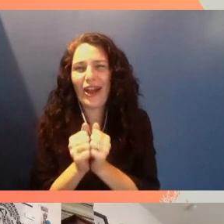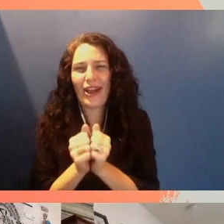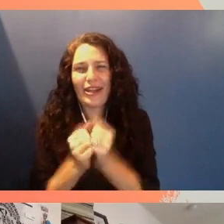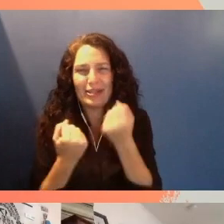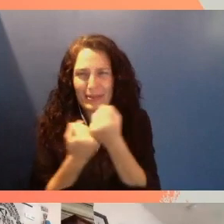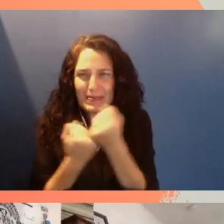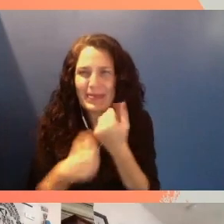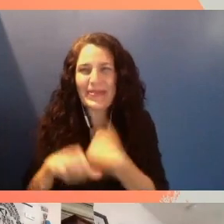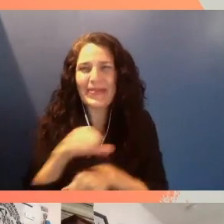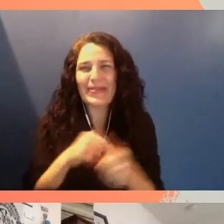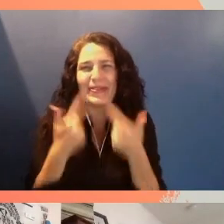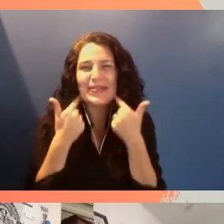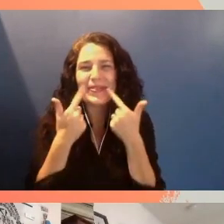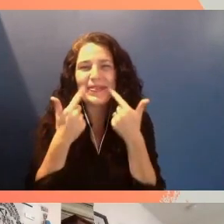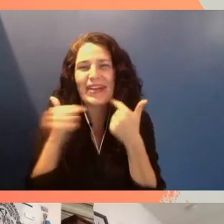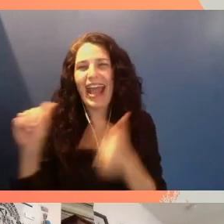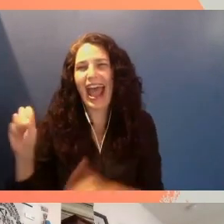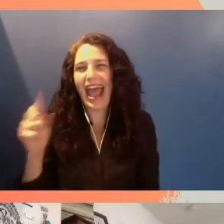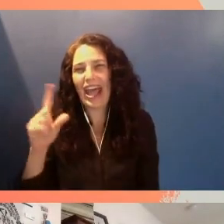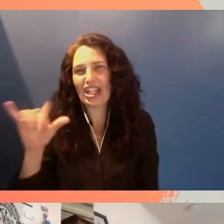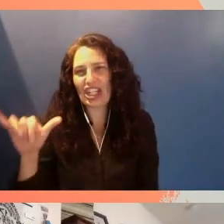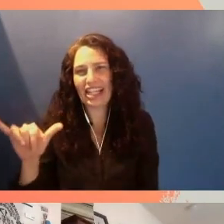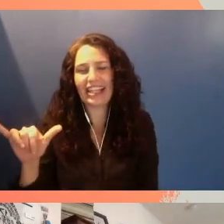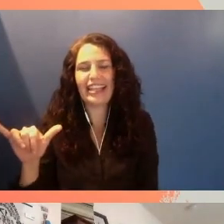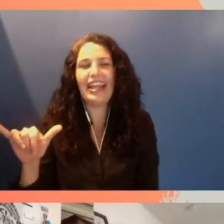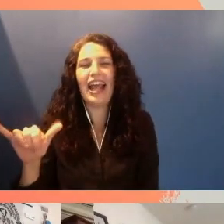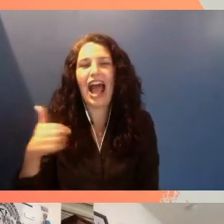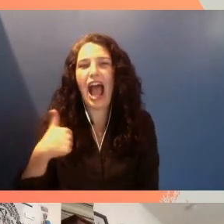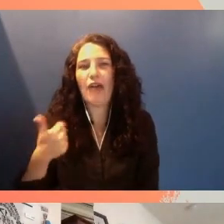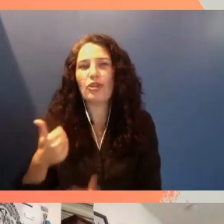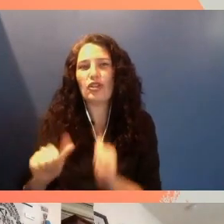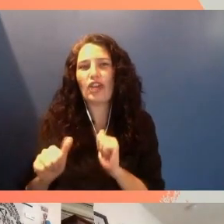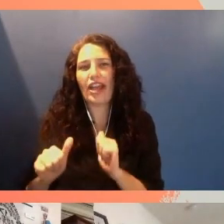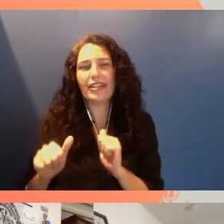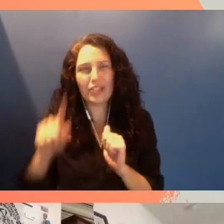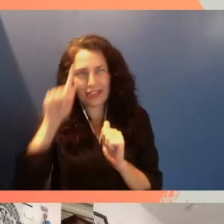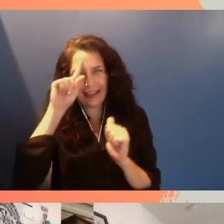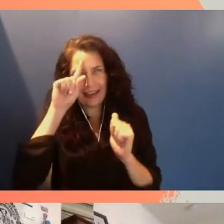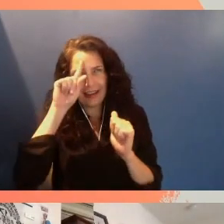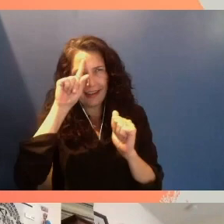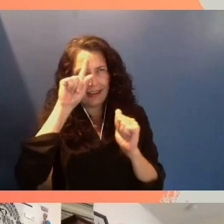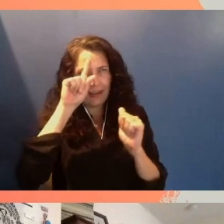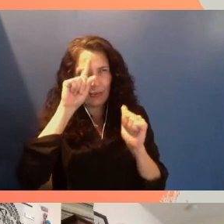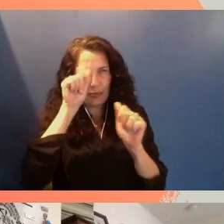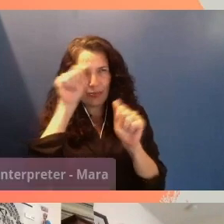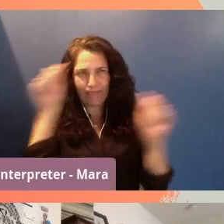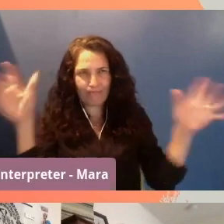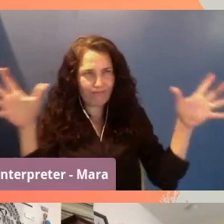Yeah, no, I was just trying to synthesize everything because there's so many things you said that I resonate with